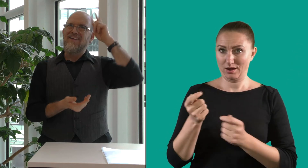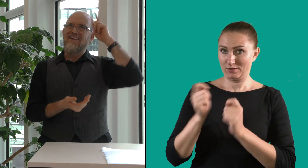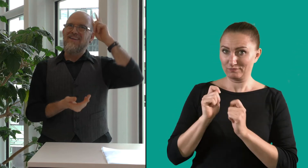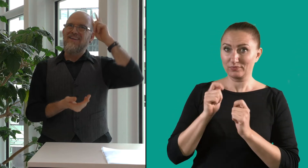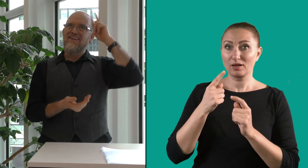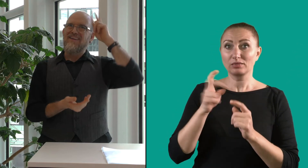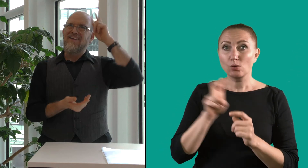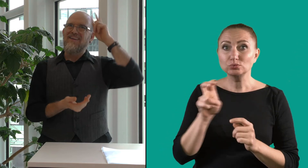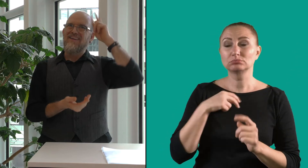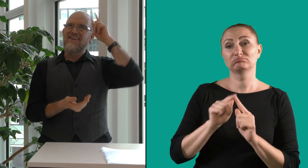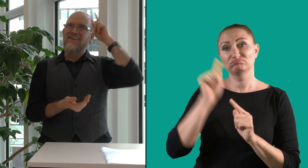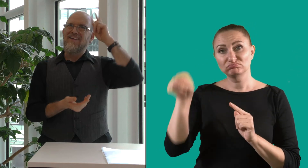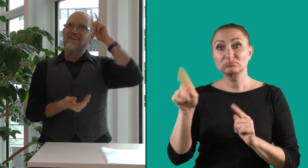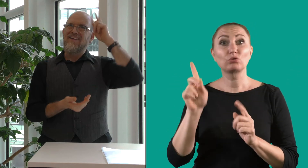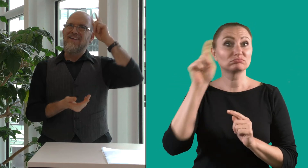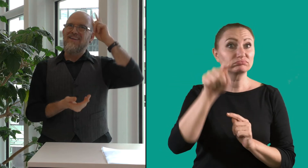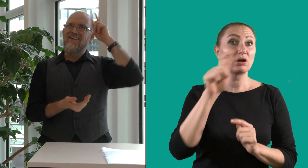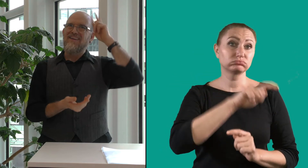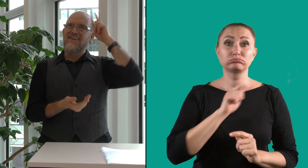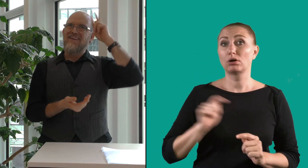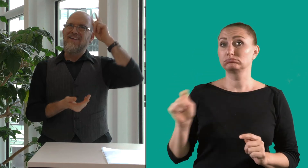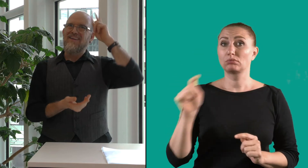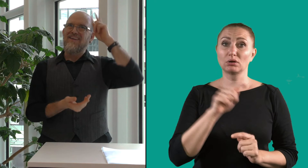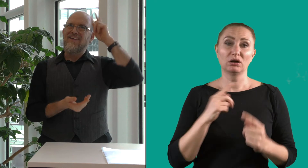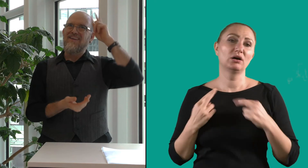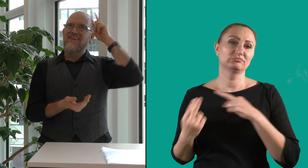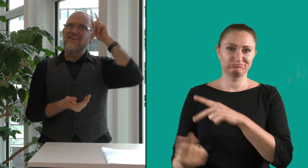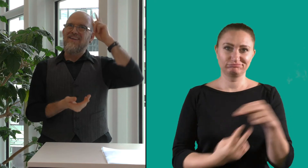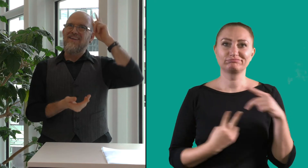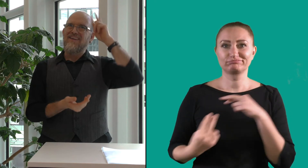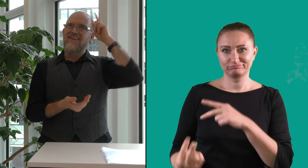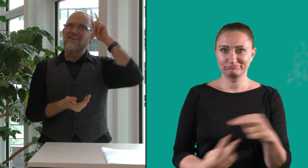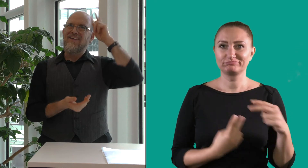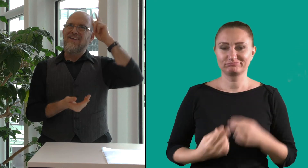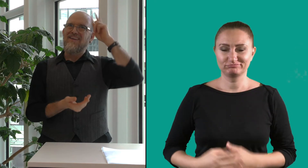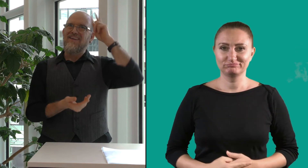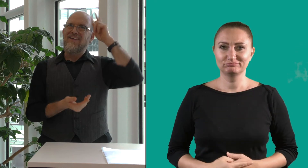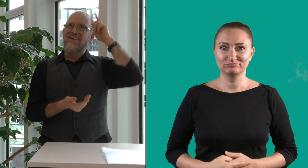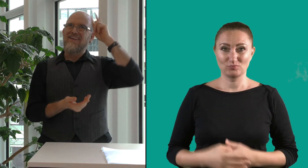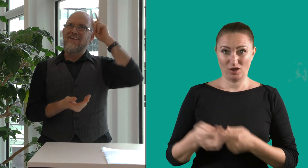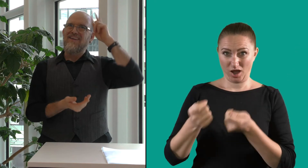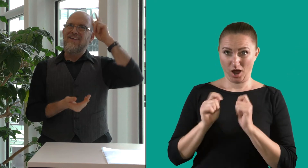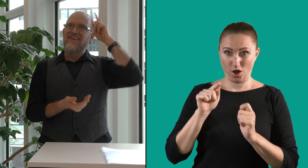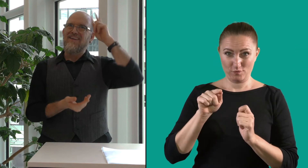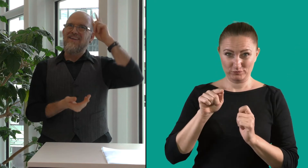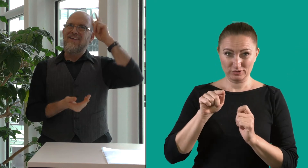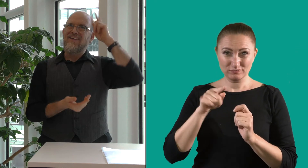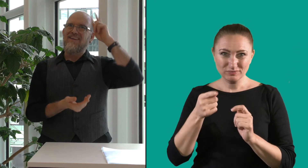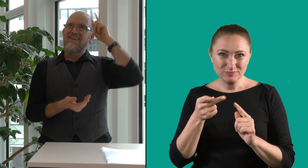If I receive an assignment from the hospital, of course I go there to interpret. I work at many different locations throughout Vienna. Concerning worktime, I try not to arrange my appointments in quick succession.